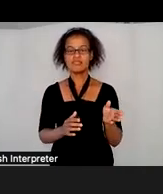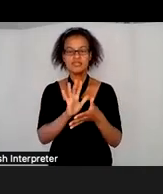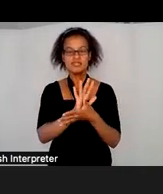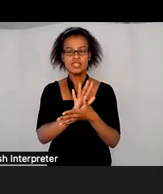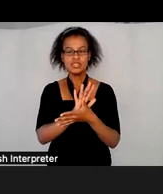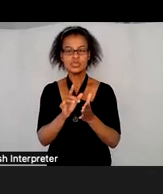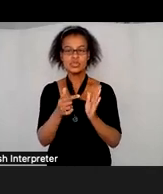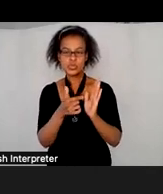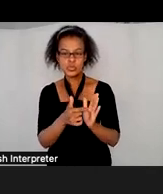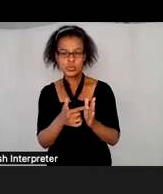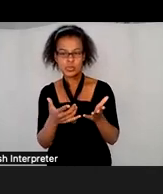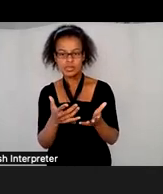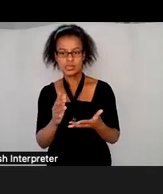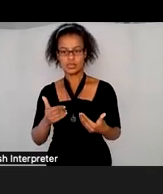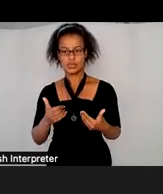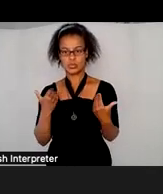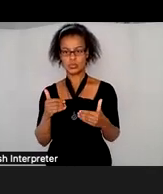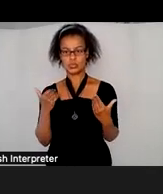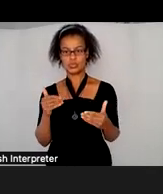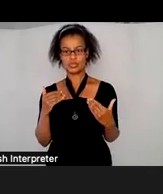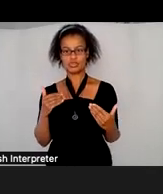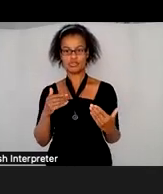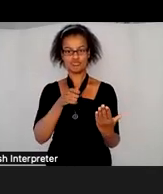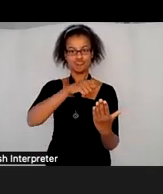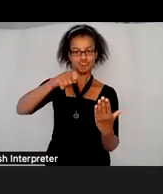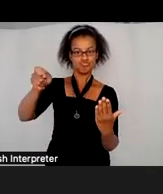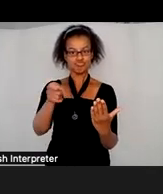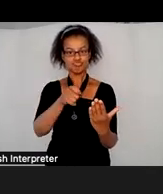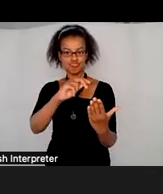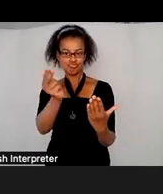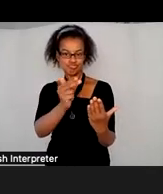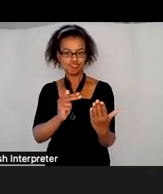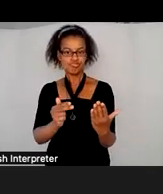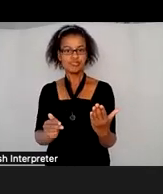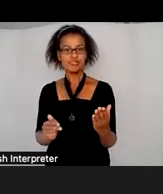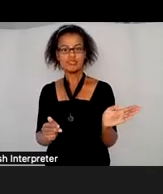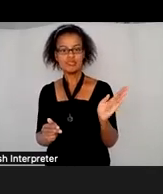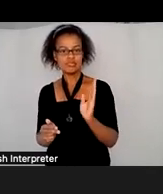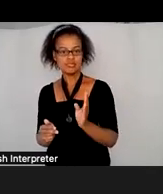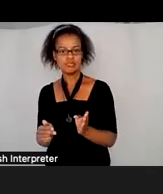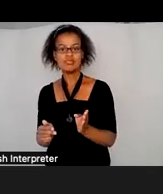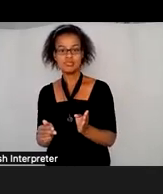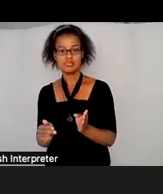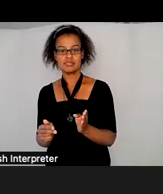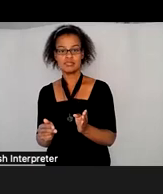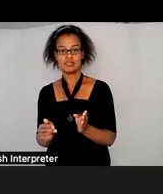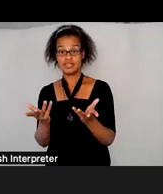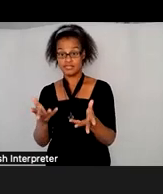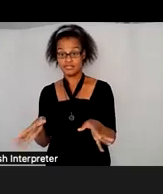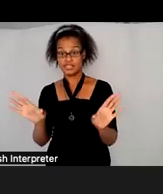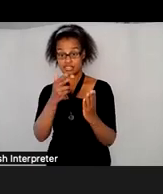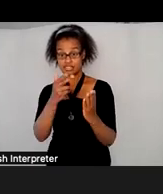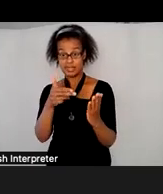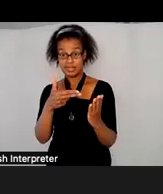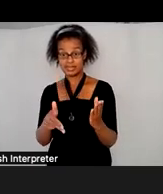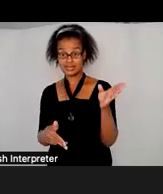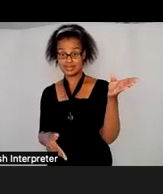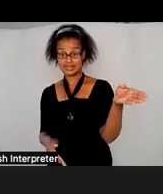And I think the next slide is the finished product, which I think is pretty cool.